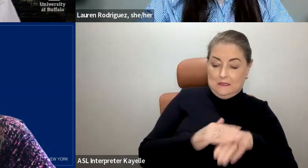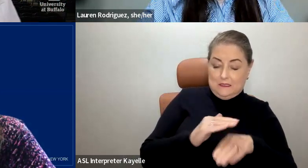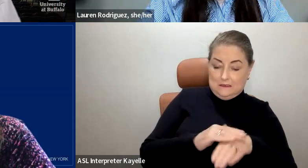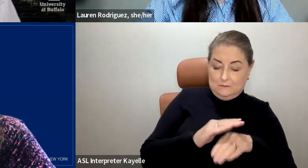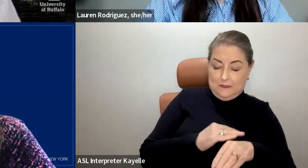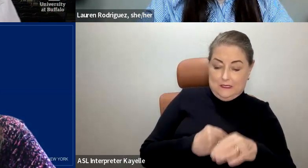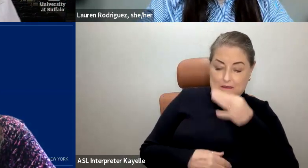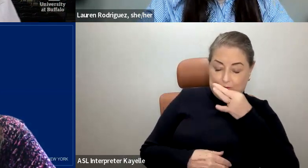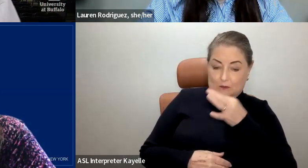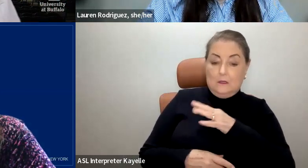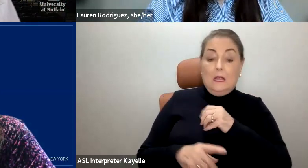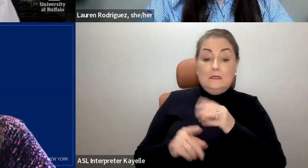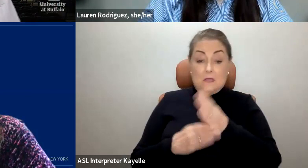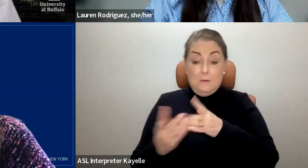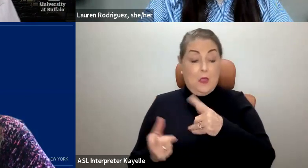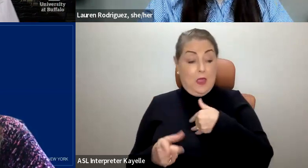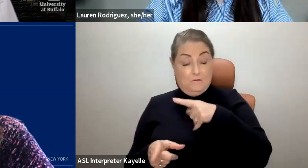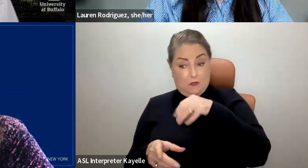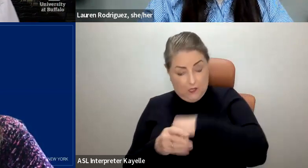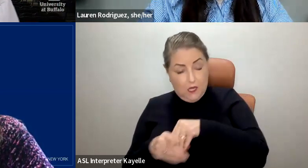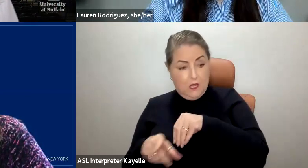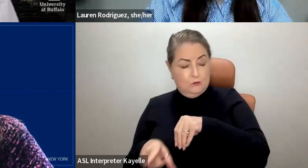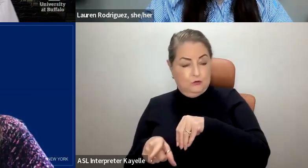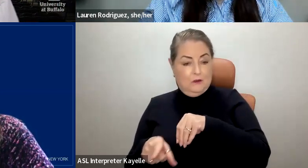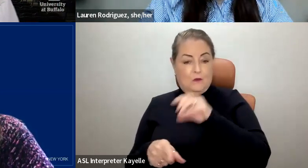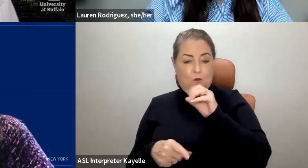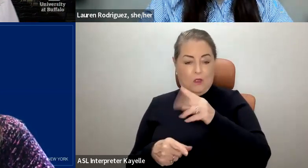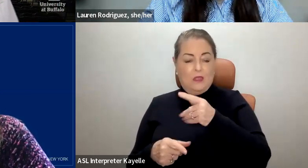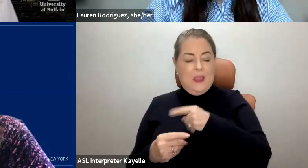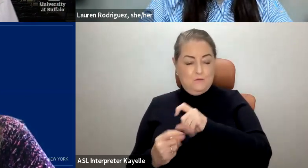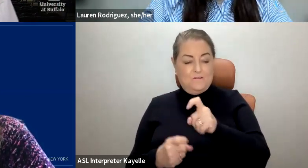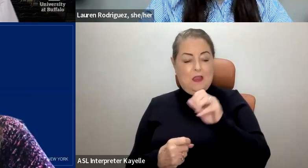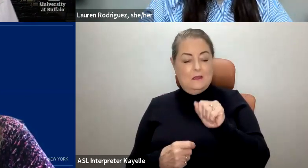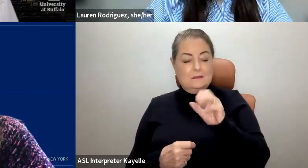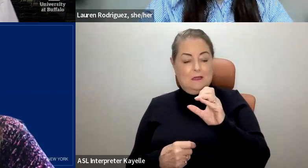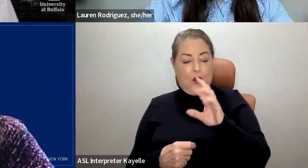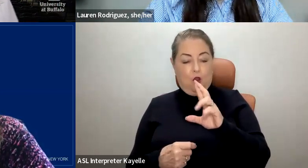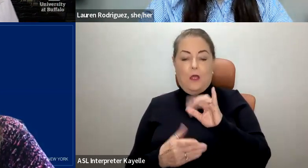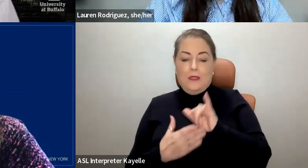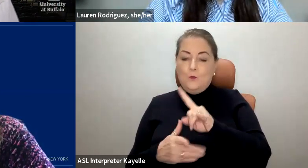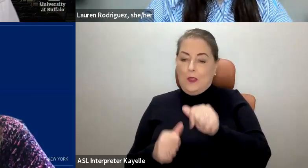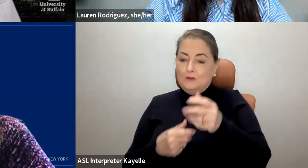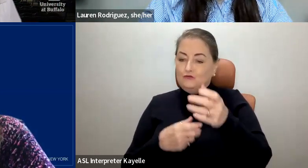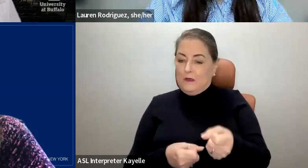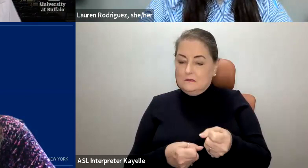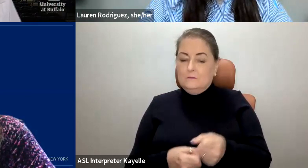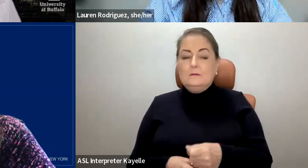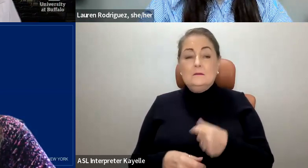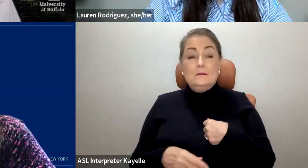that expertise internally, and they have provided the ACR in a way that is trustworthy. And then as I mentioned before, in